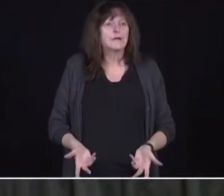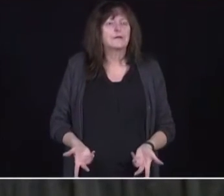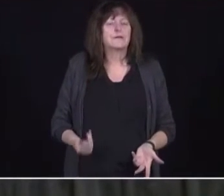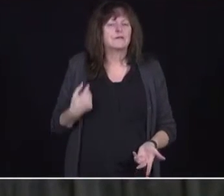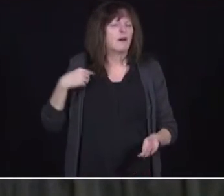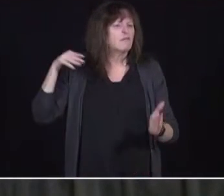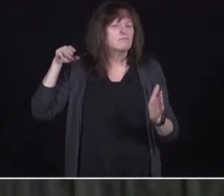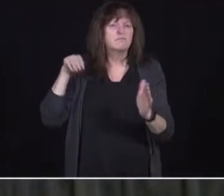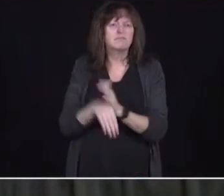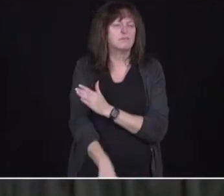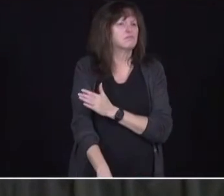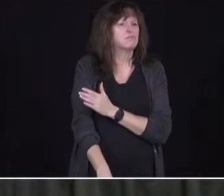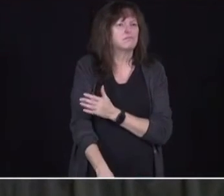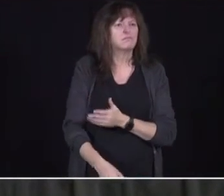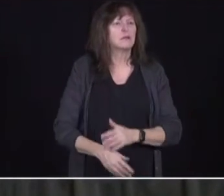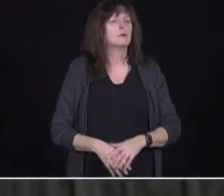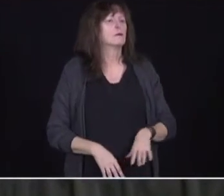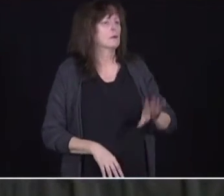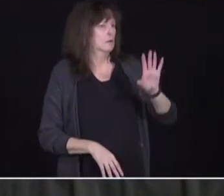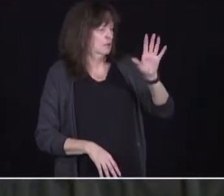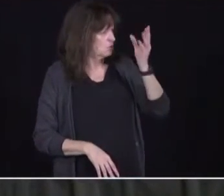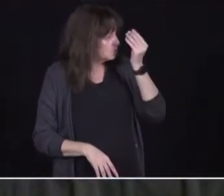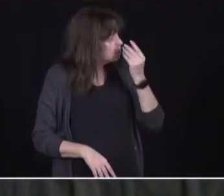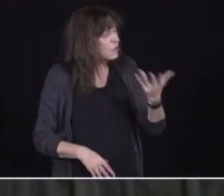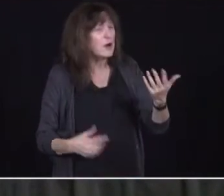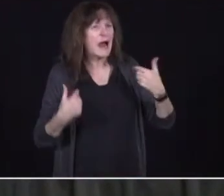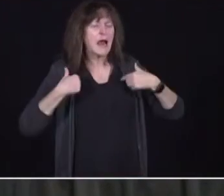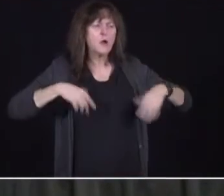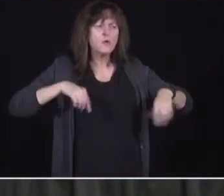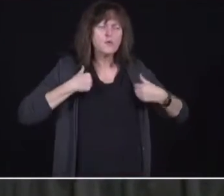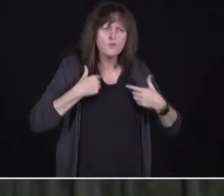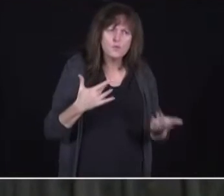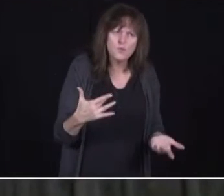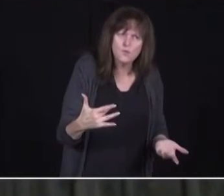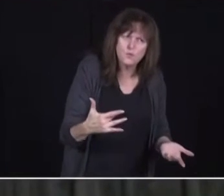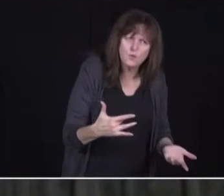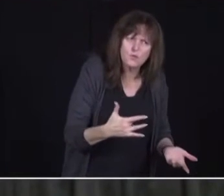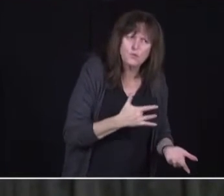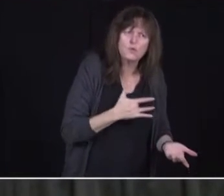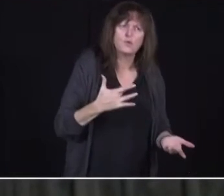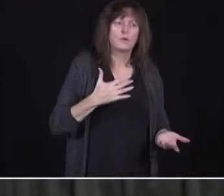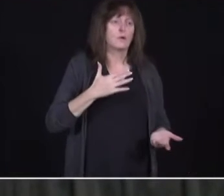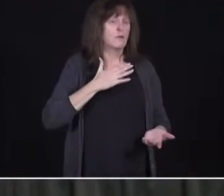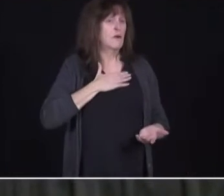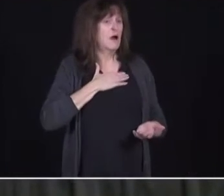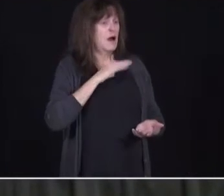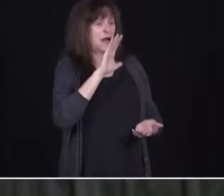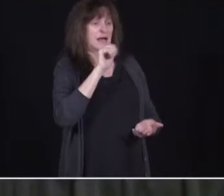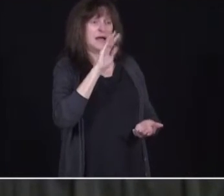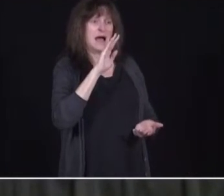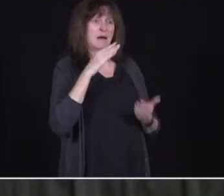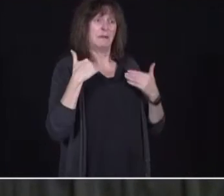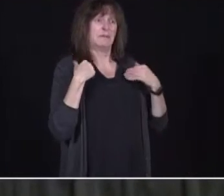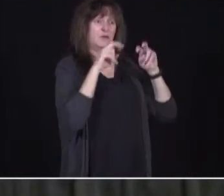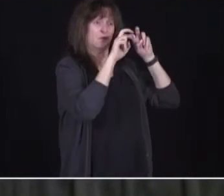lockdown period will kill their business? You know something my heartbreak fors businesses. If you talk to my